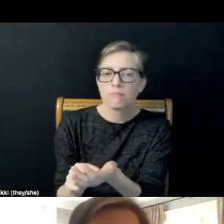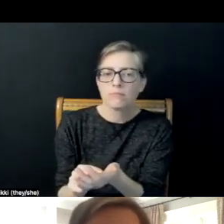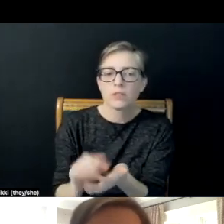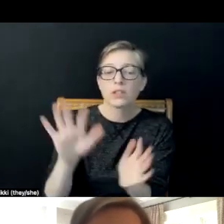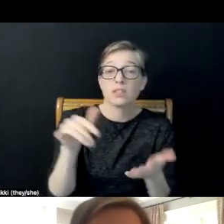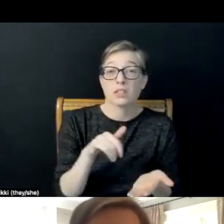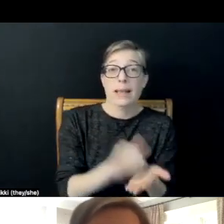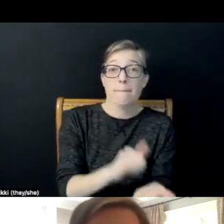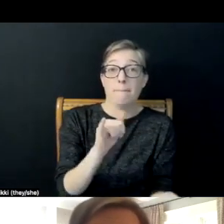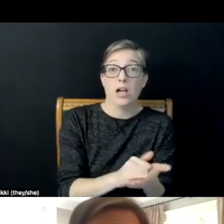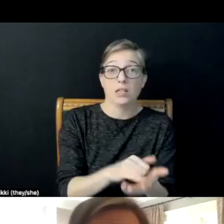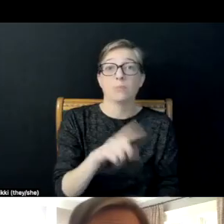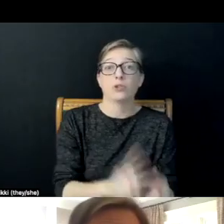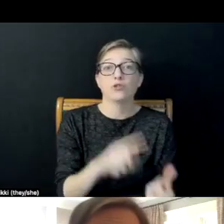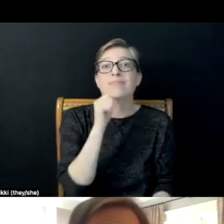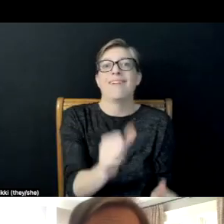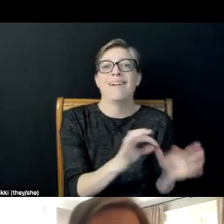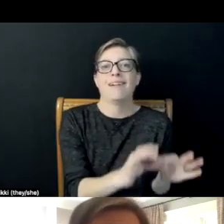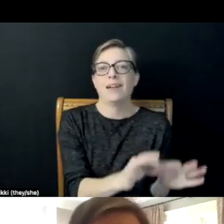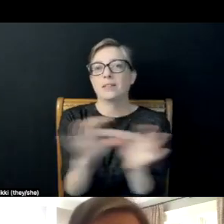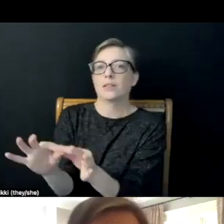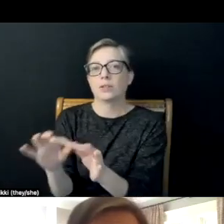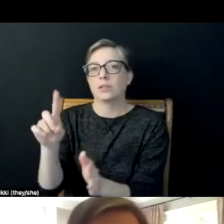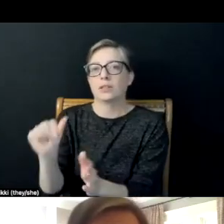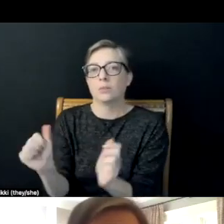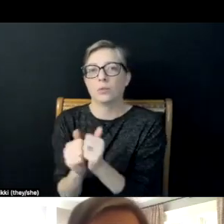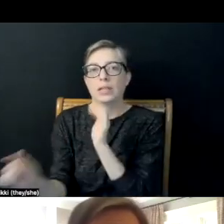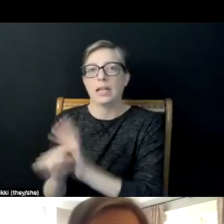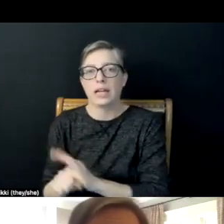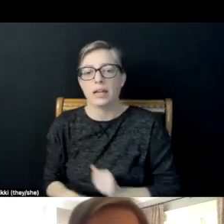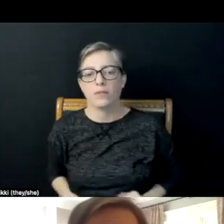to not associate disability with something negative and I feel like I'm using so many double negatives.